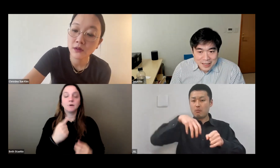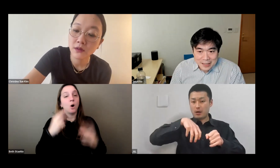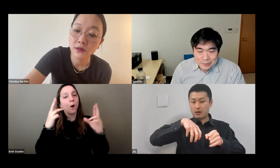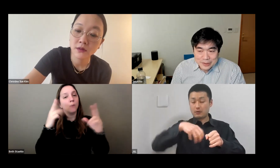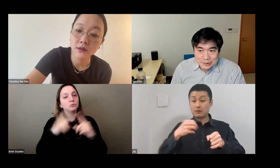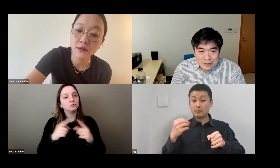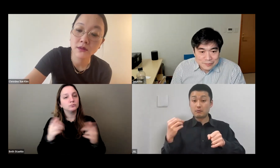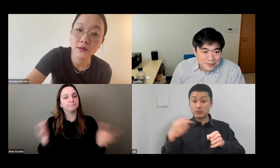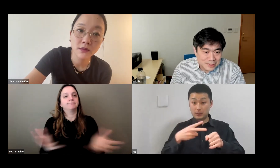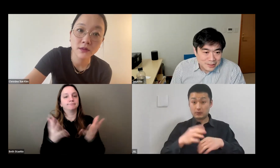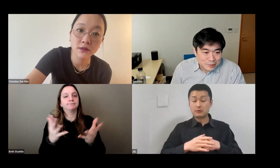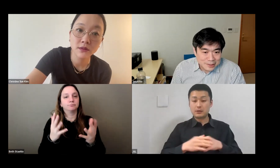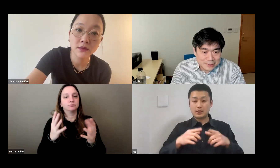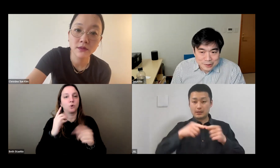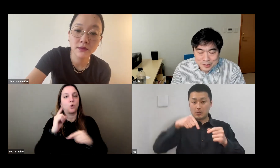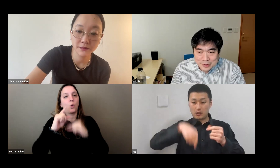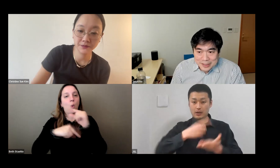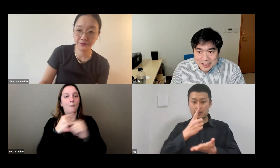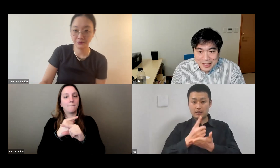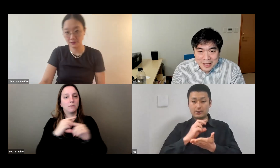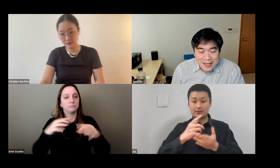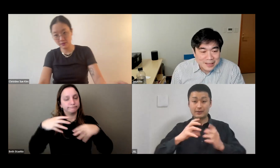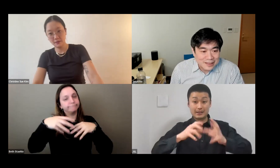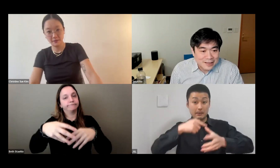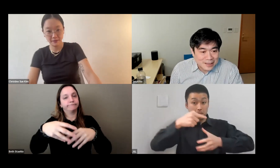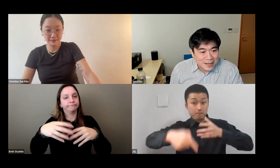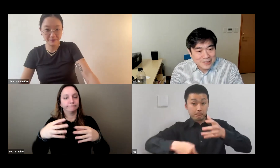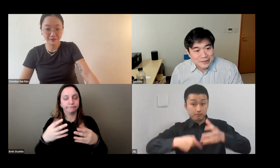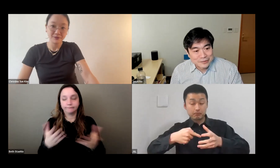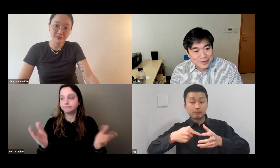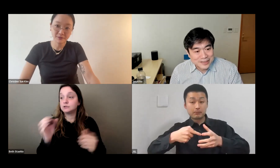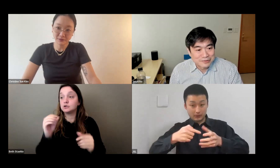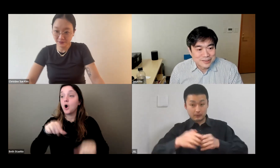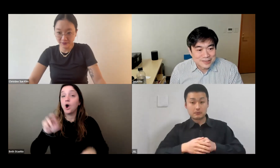And with neurodiversity, we include any kind of difference